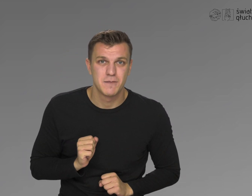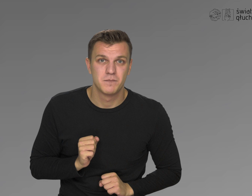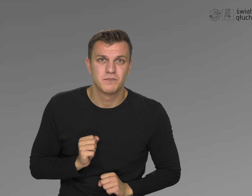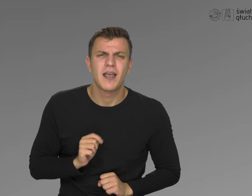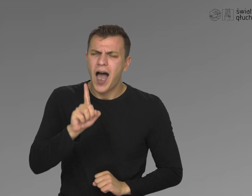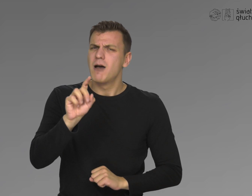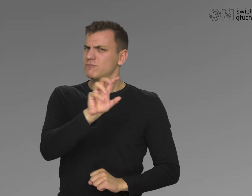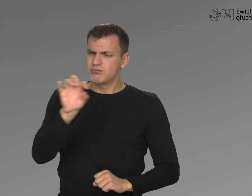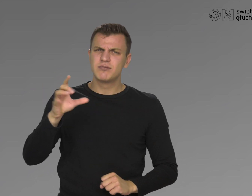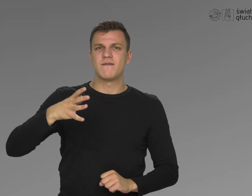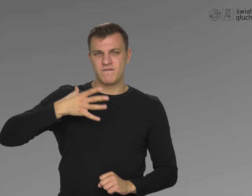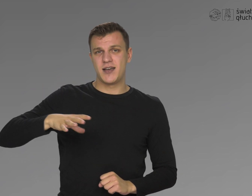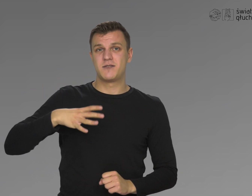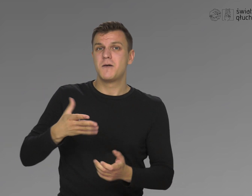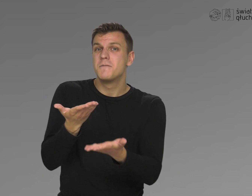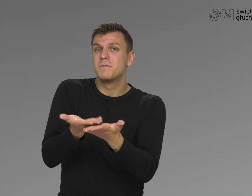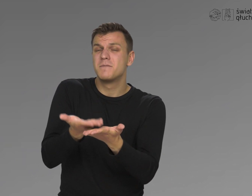But it’s still worth fingerspelling the word. Why?